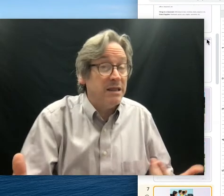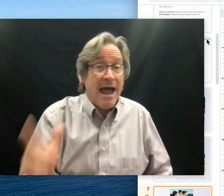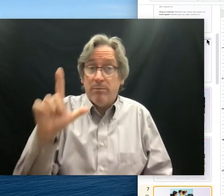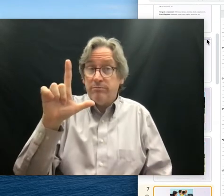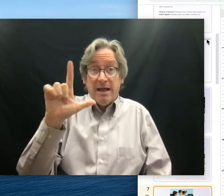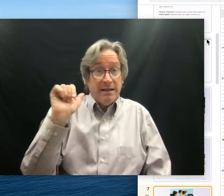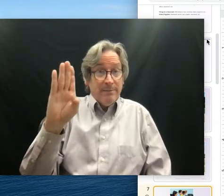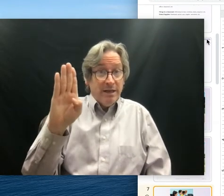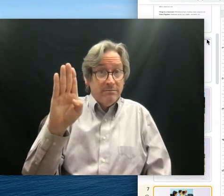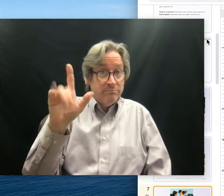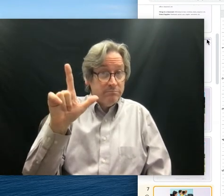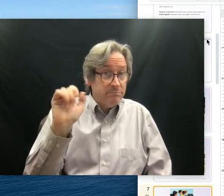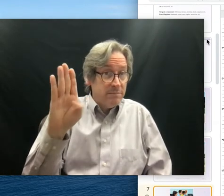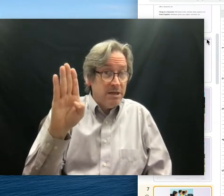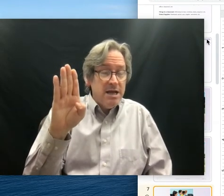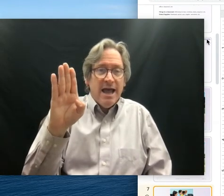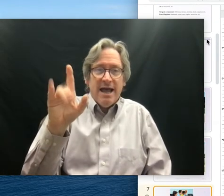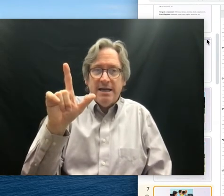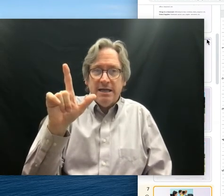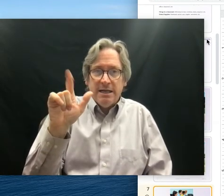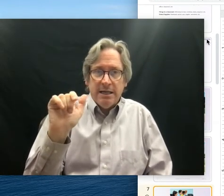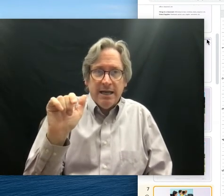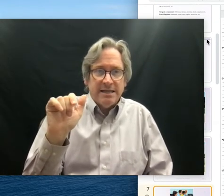lab lab and it's